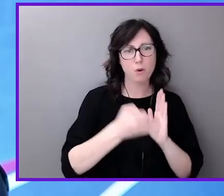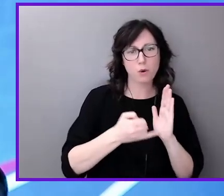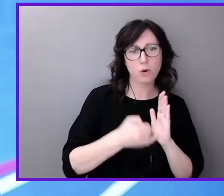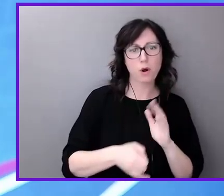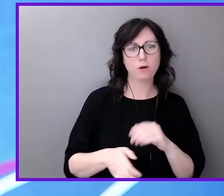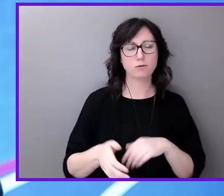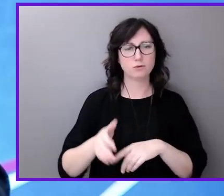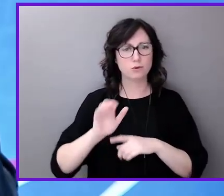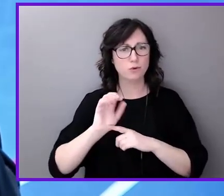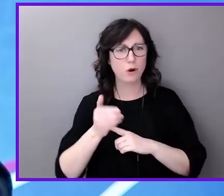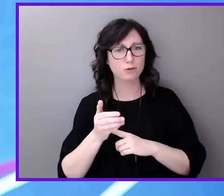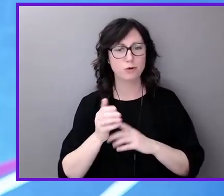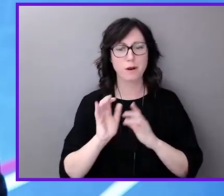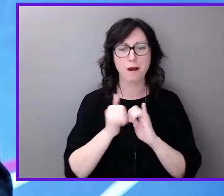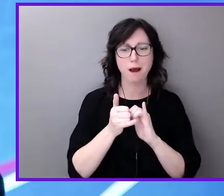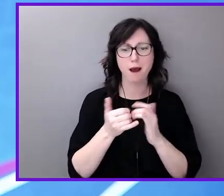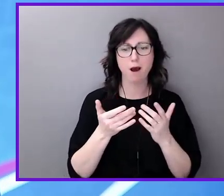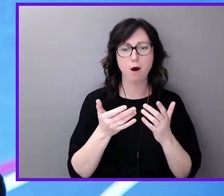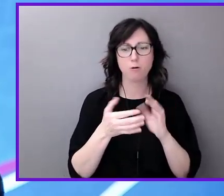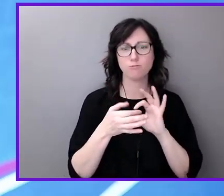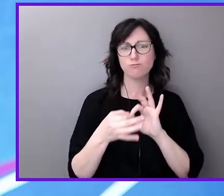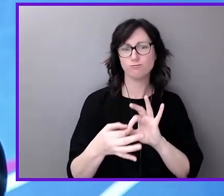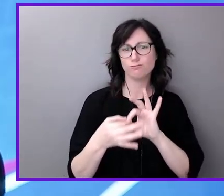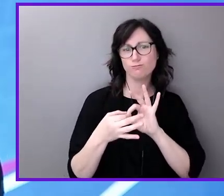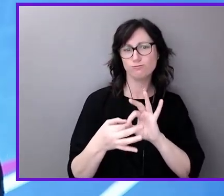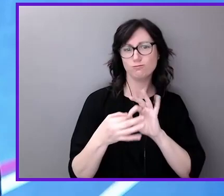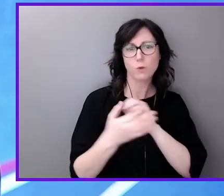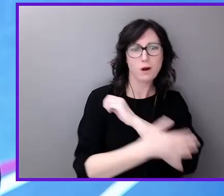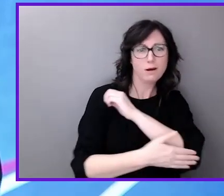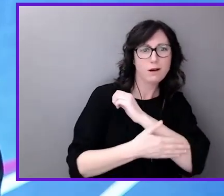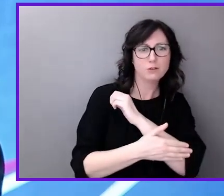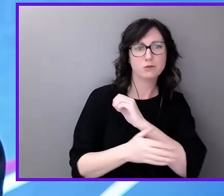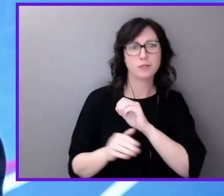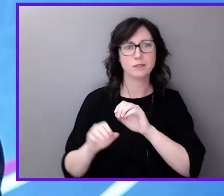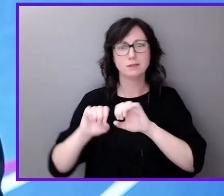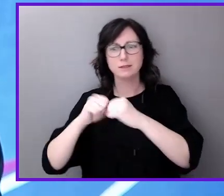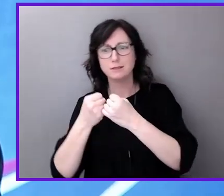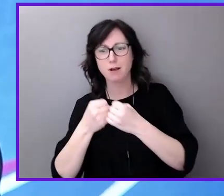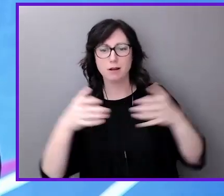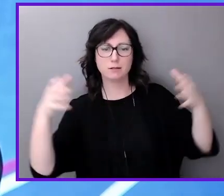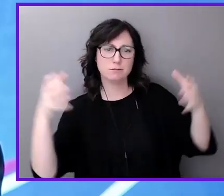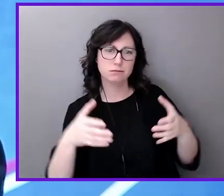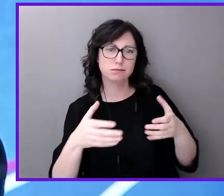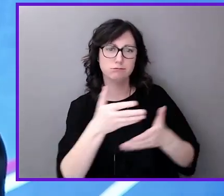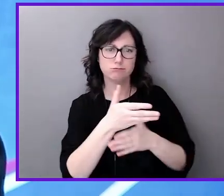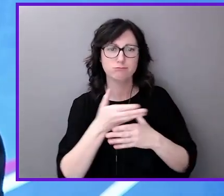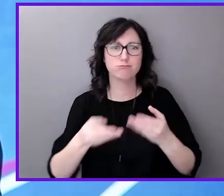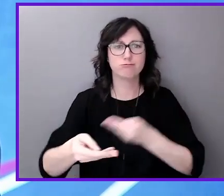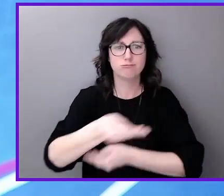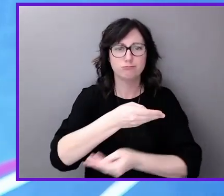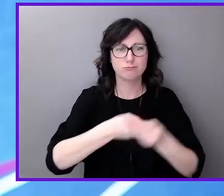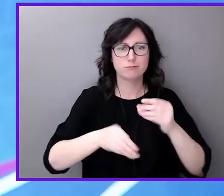the best way to connect nations and civil societies. But as the global community continues